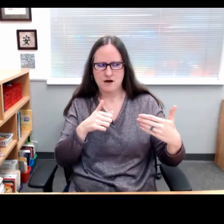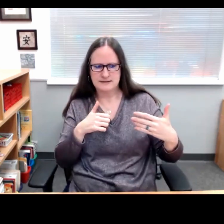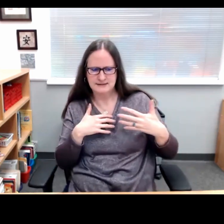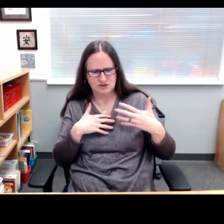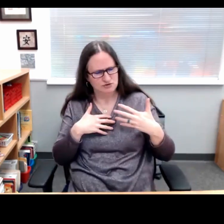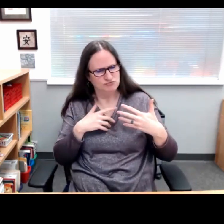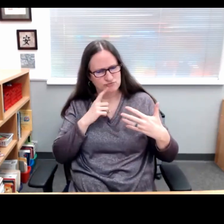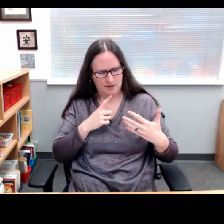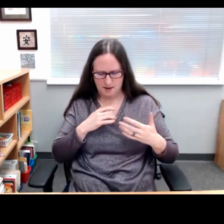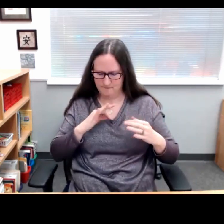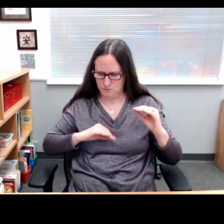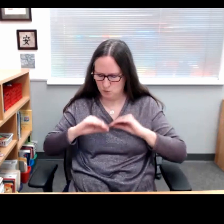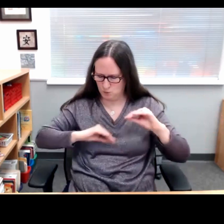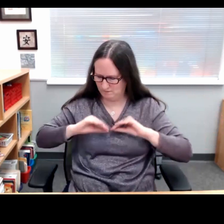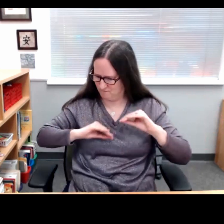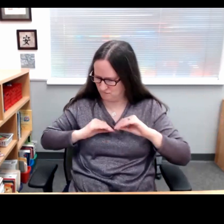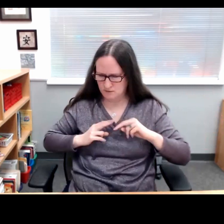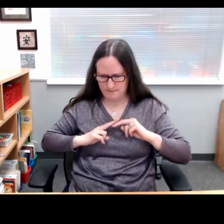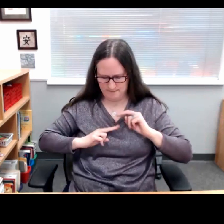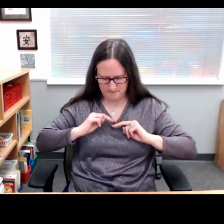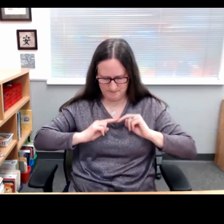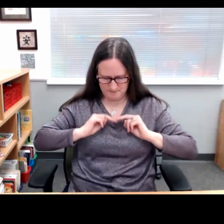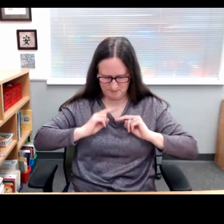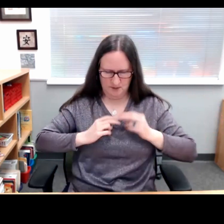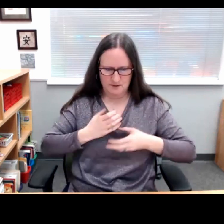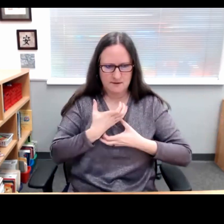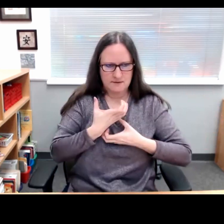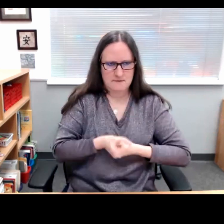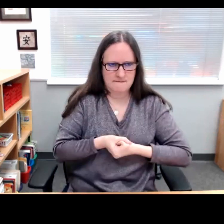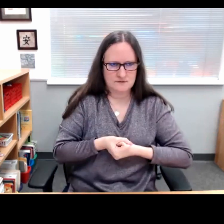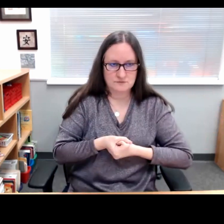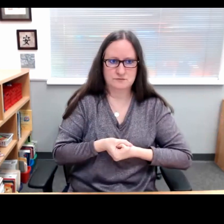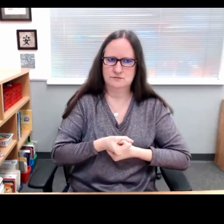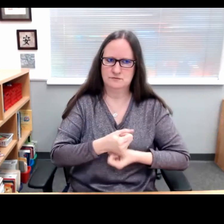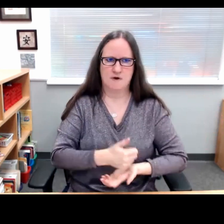your training, and give yourself permission to fly". So, you have to build this within yourself,